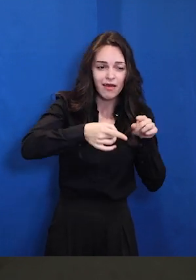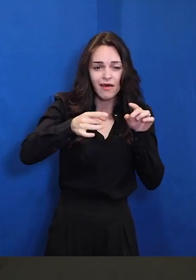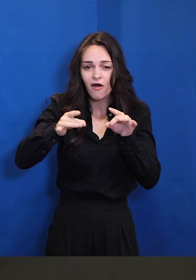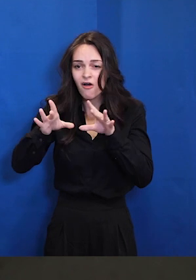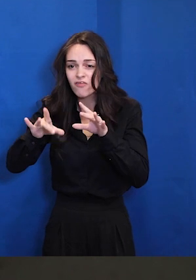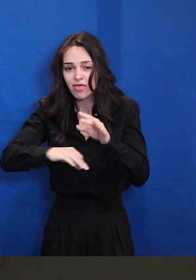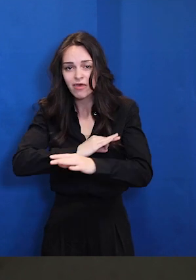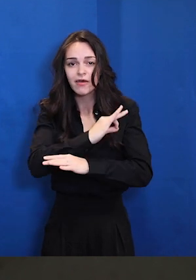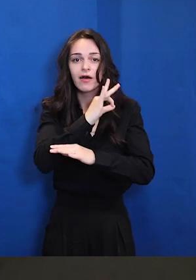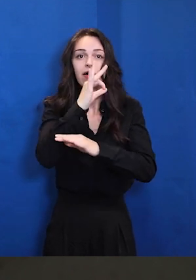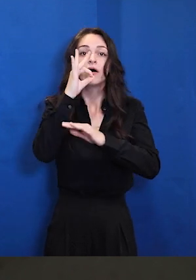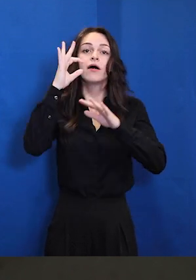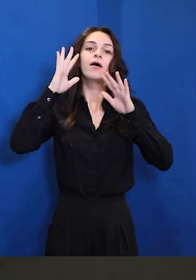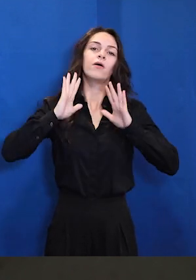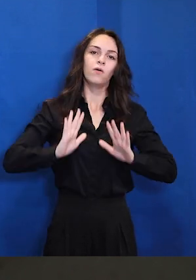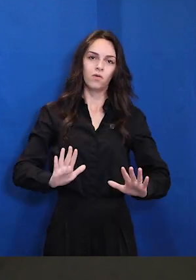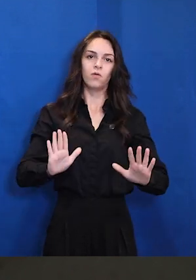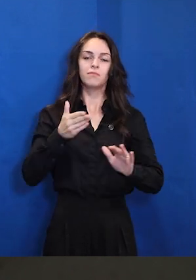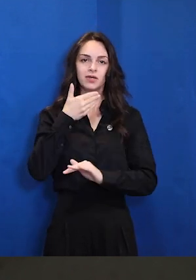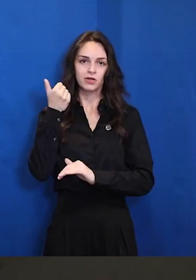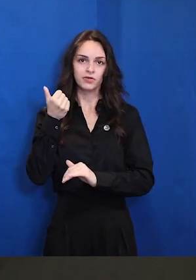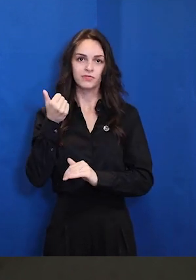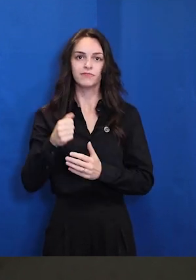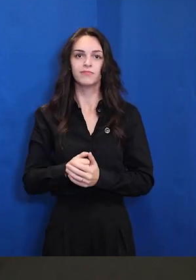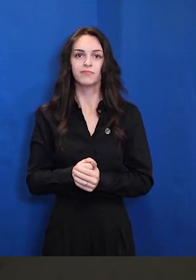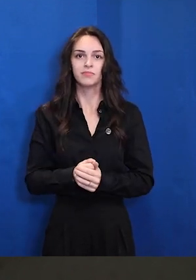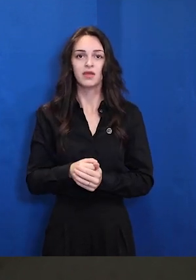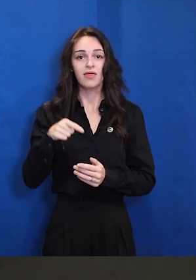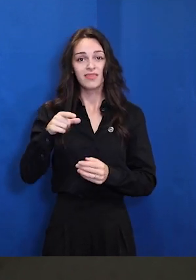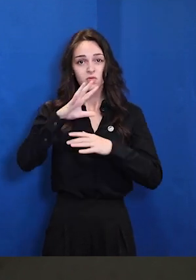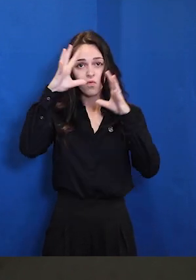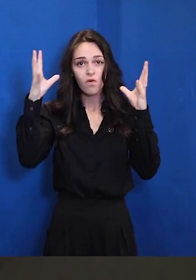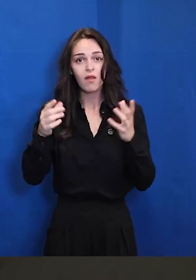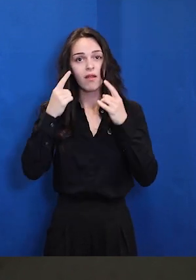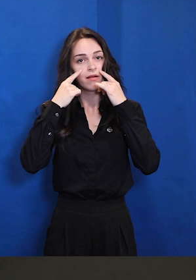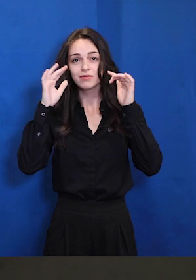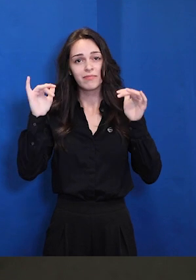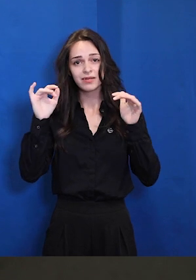a renewed sense of hope, that we need to step into this world. That is full of uncertainty.